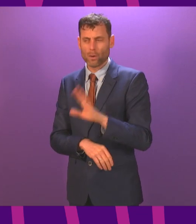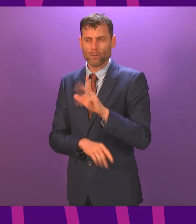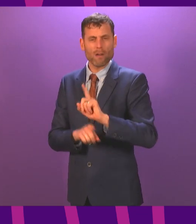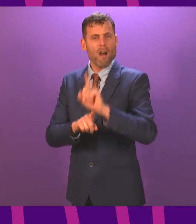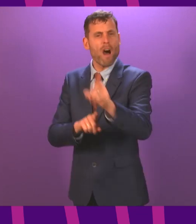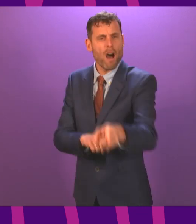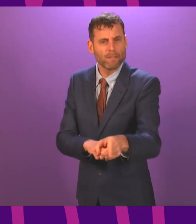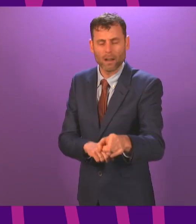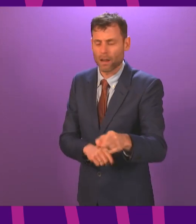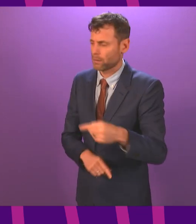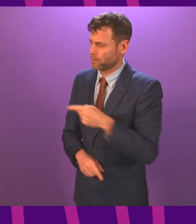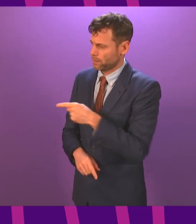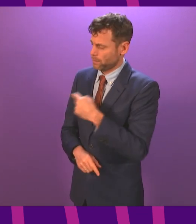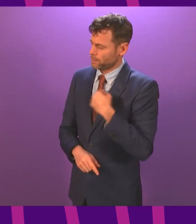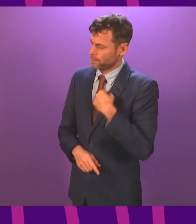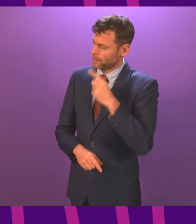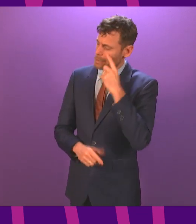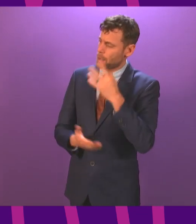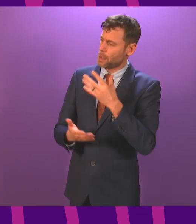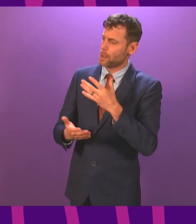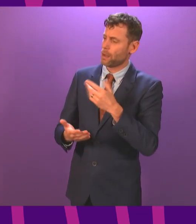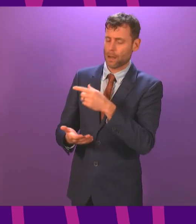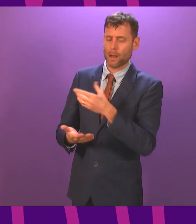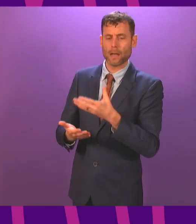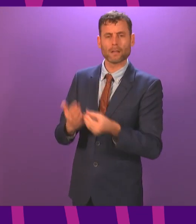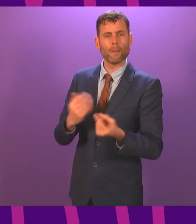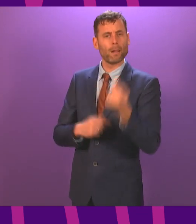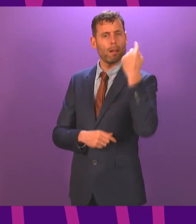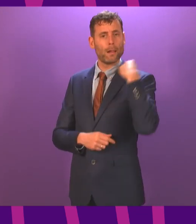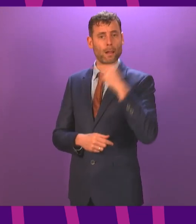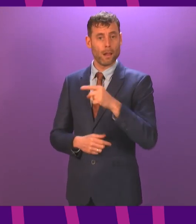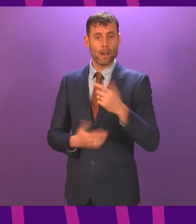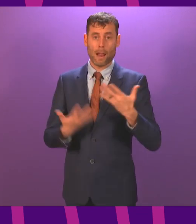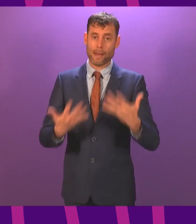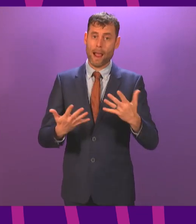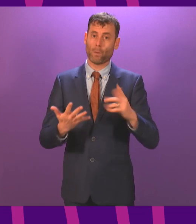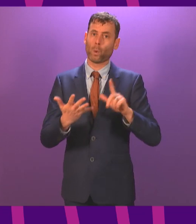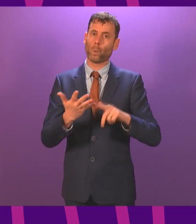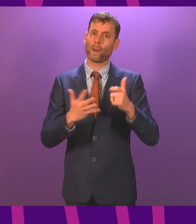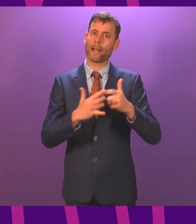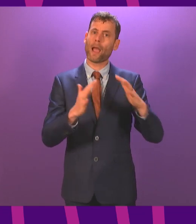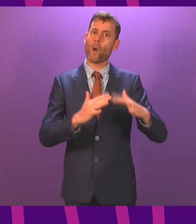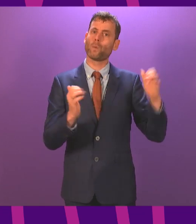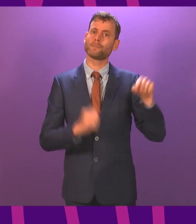to 28 days after? I will contrast that with what is happening at Westminster right at